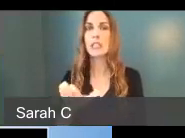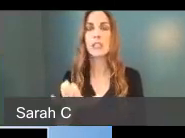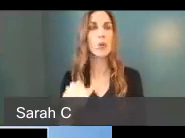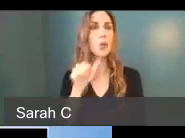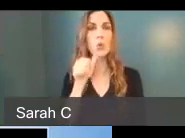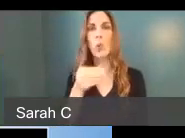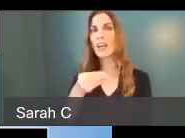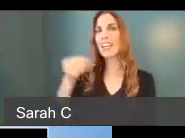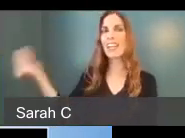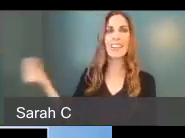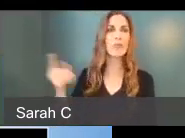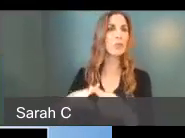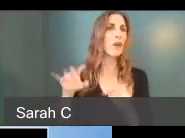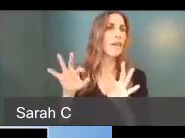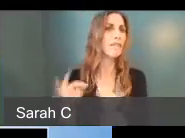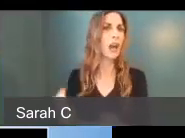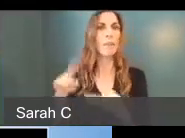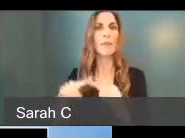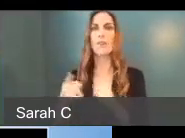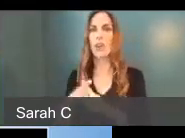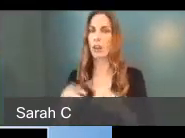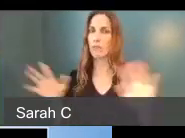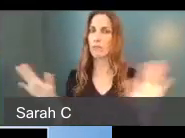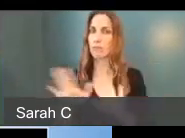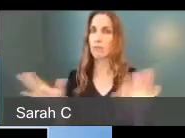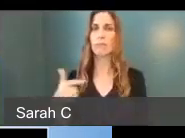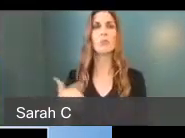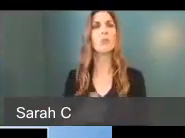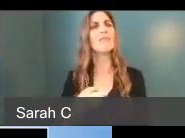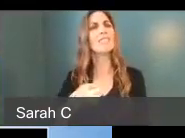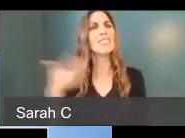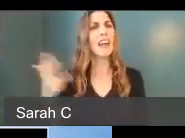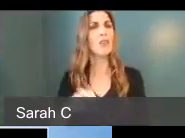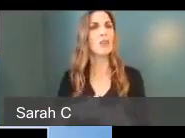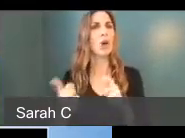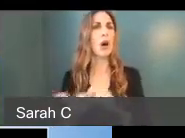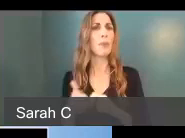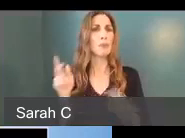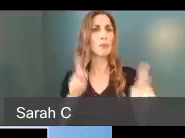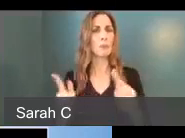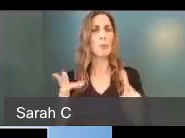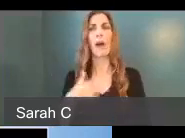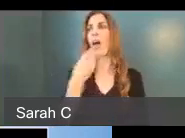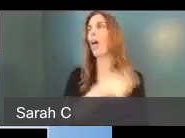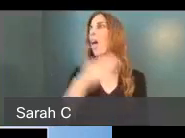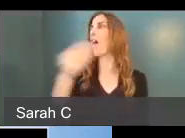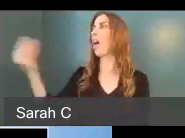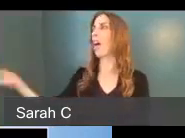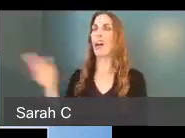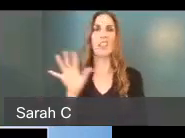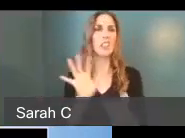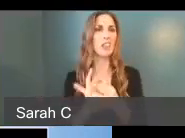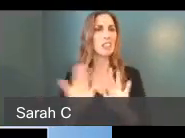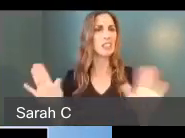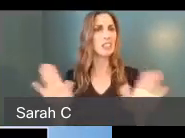friends. We have had several problems with people doing that and individuals who don't qualify for